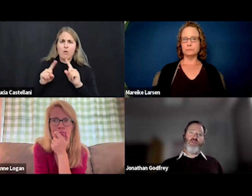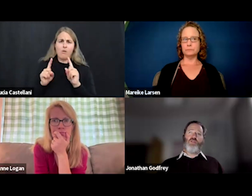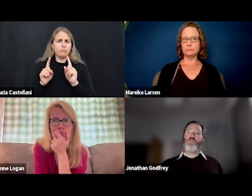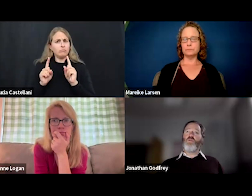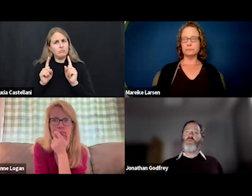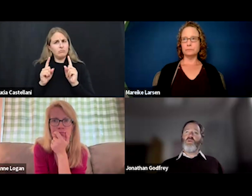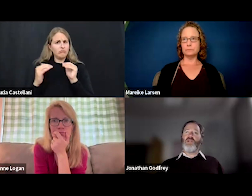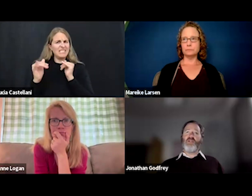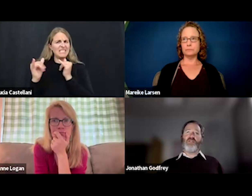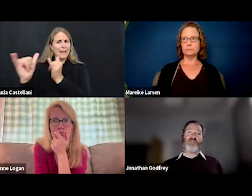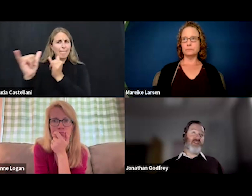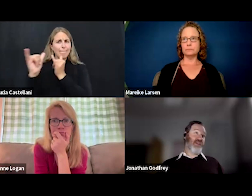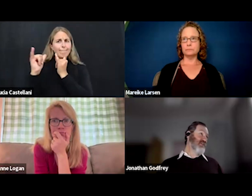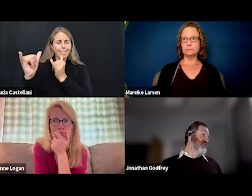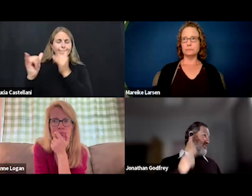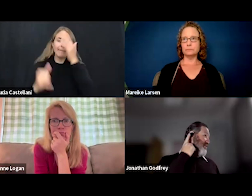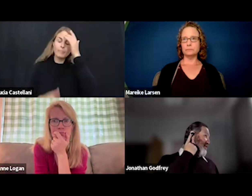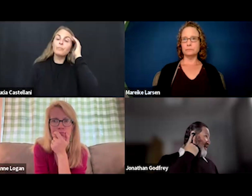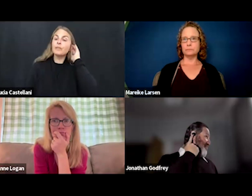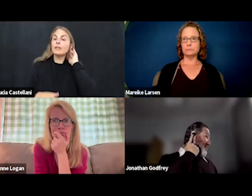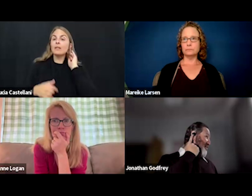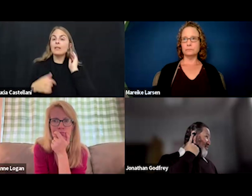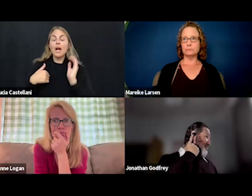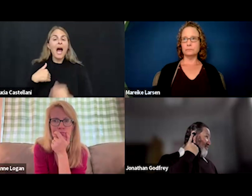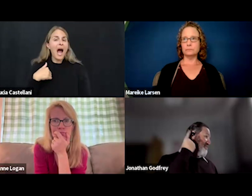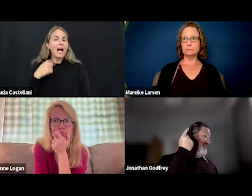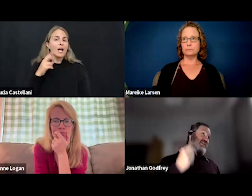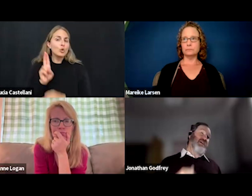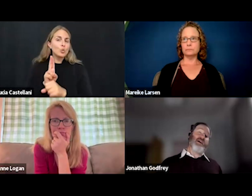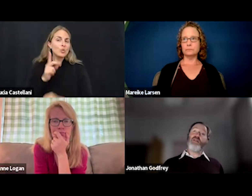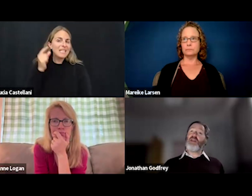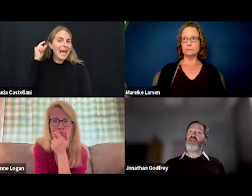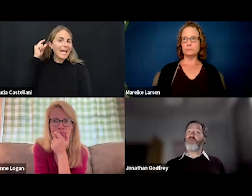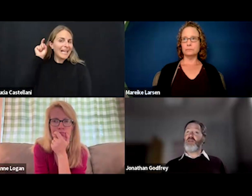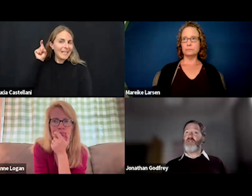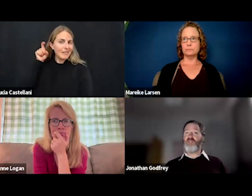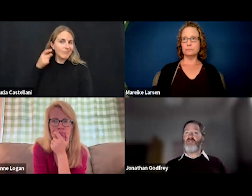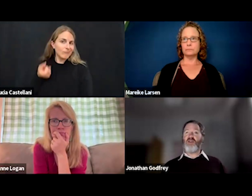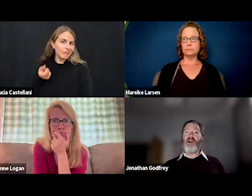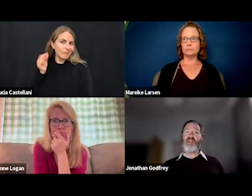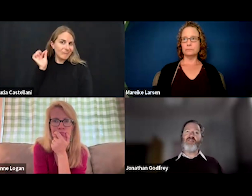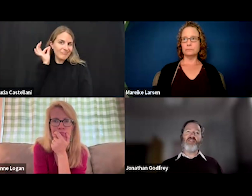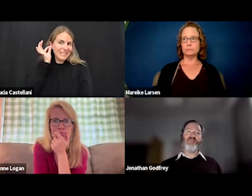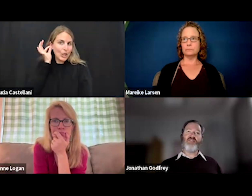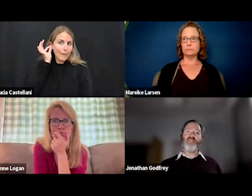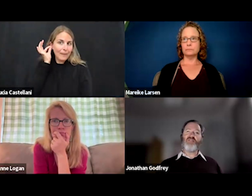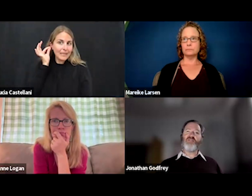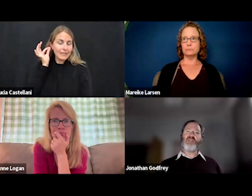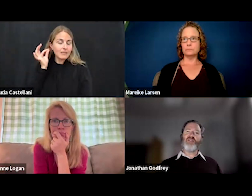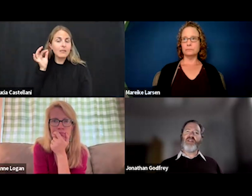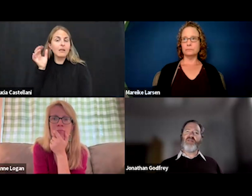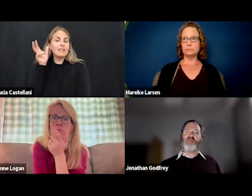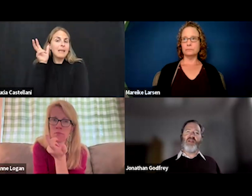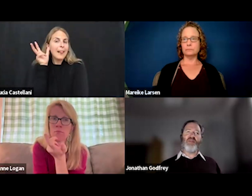You will notice that I do wear an earpiece. That is because I need to listen to the screen reader that blind